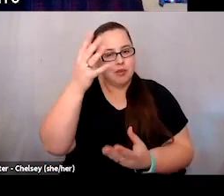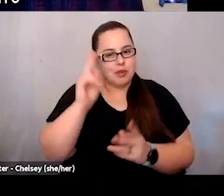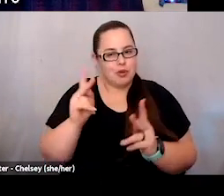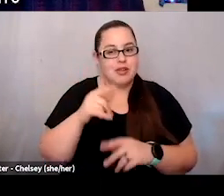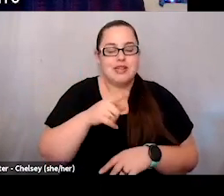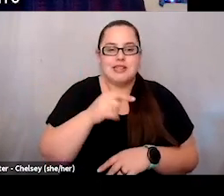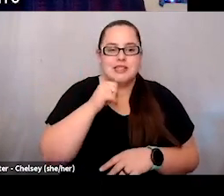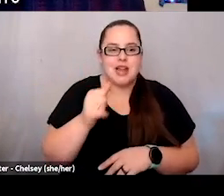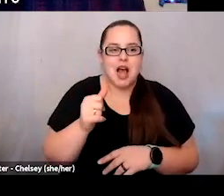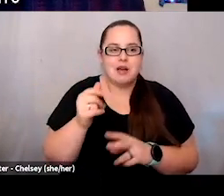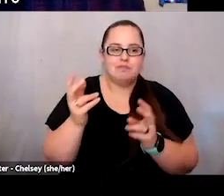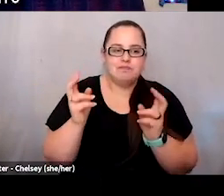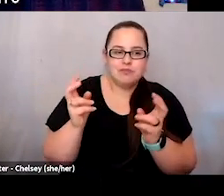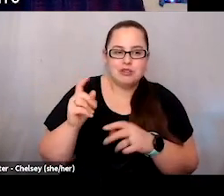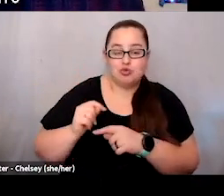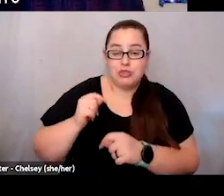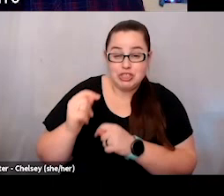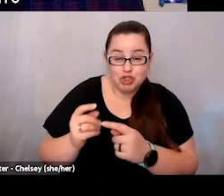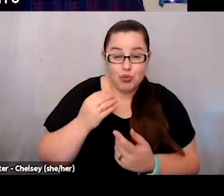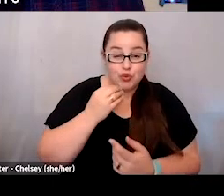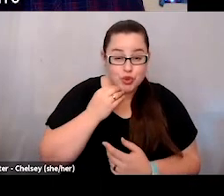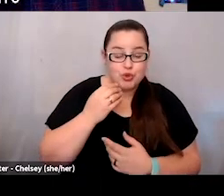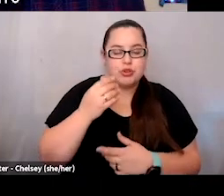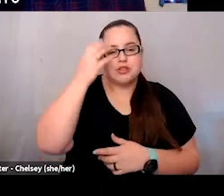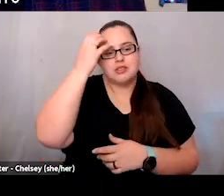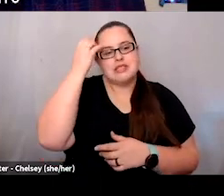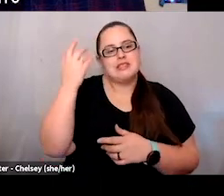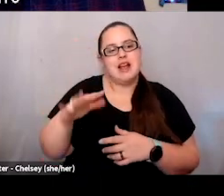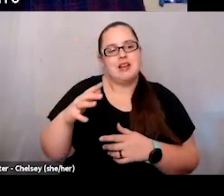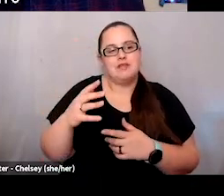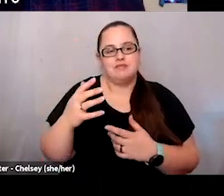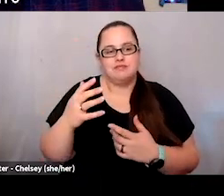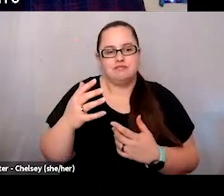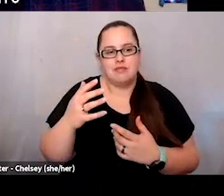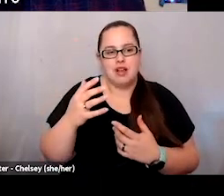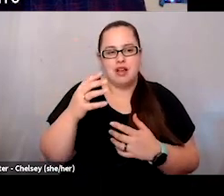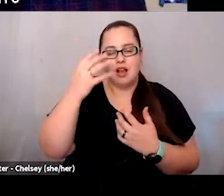traditional Native American food. It's kind of, I guess, colonial food, if you will.